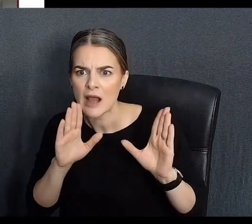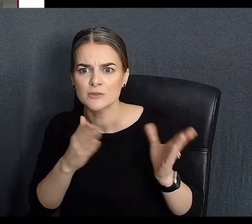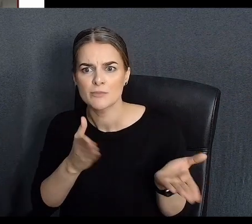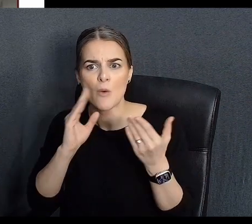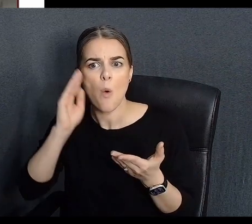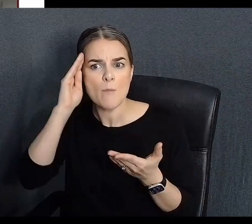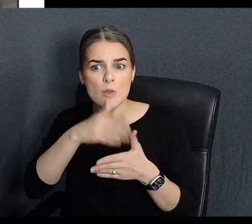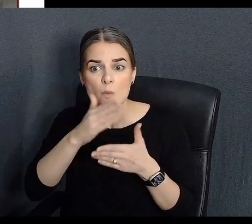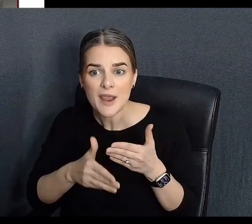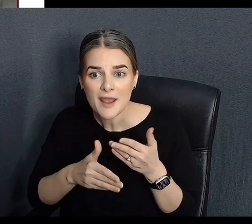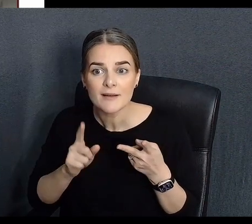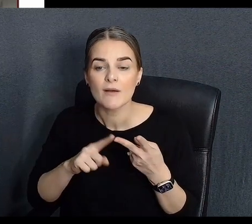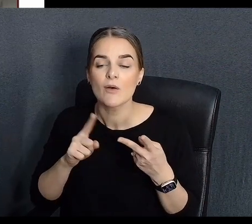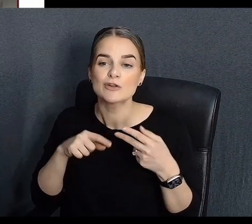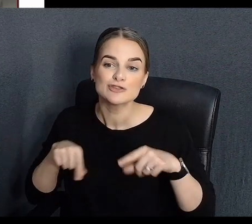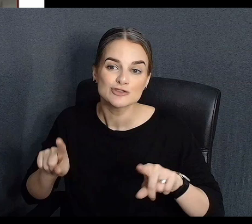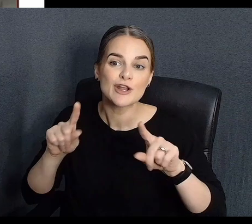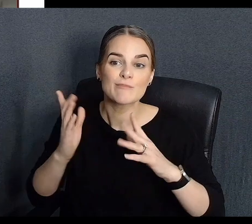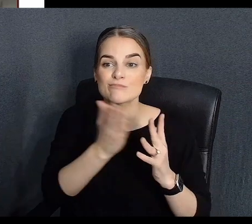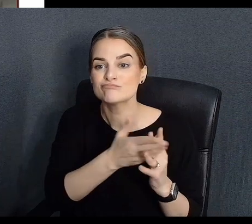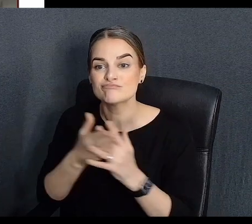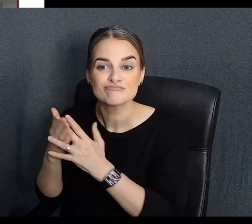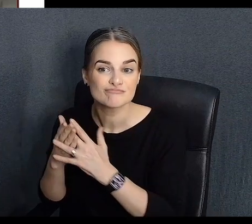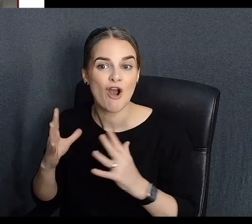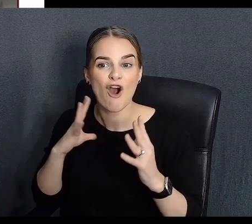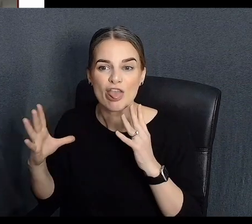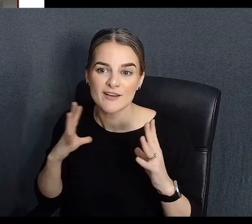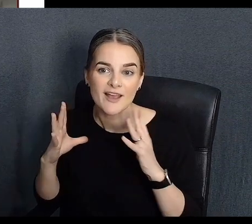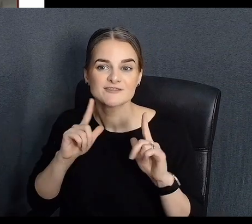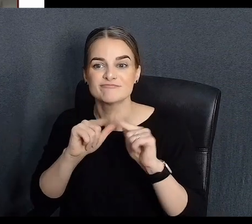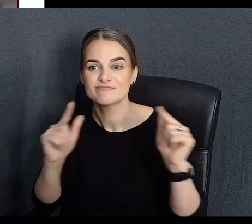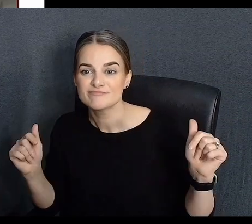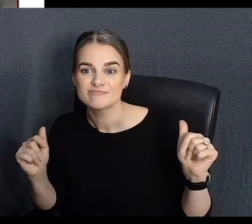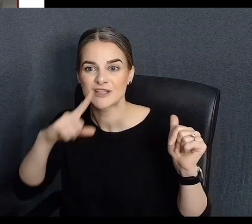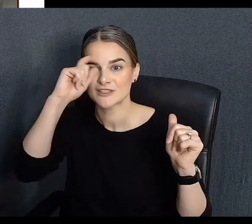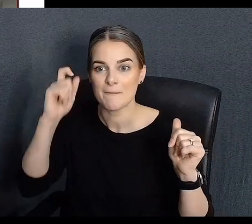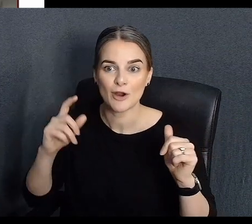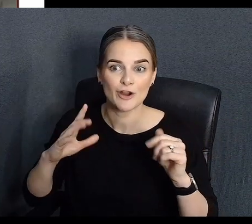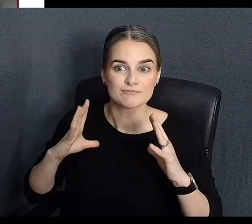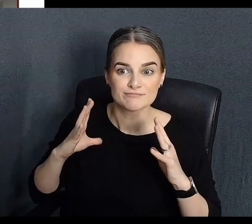or summer breaks. Just because you go home, again, doesn't mean you stop communicating.